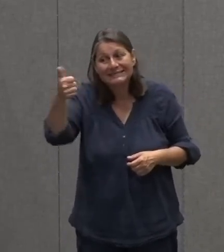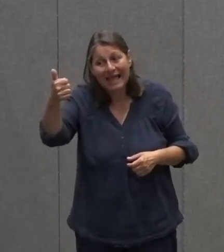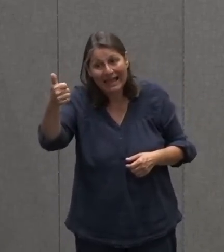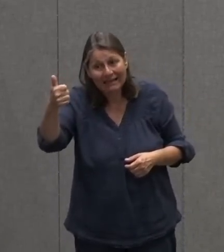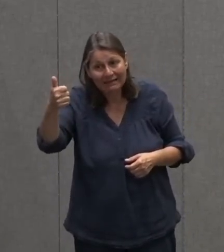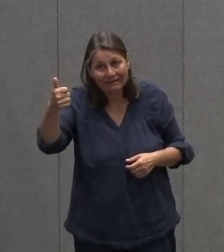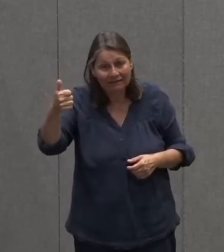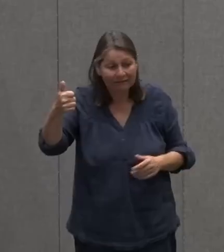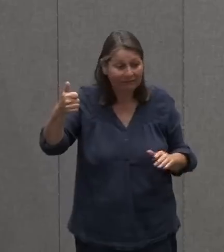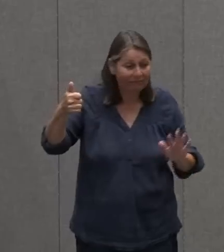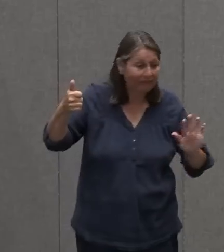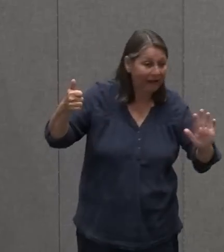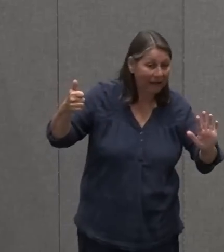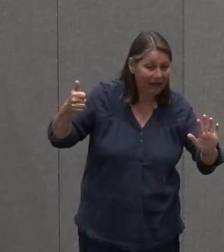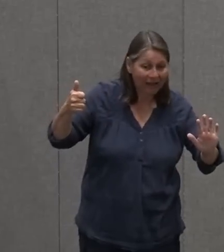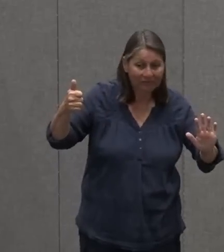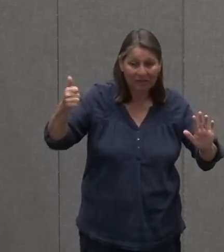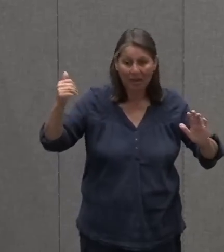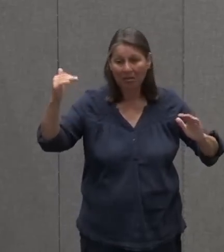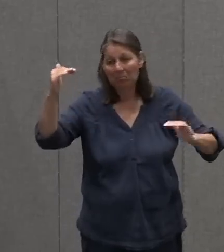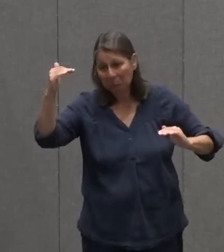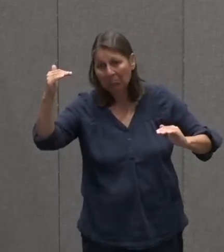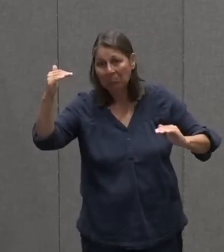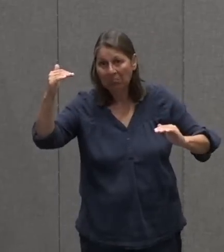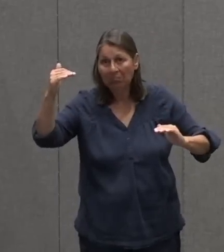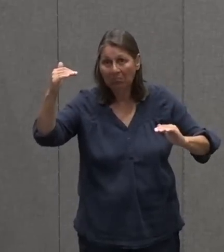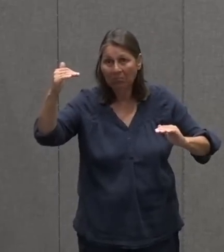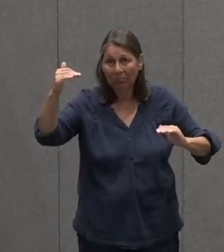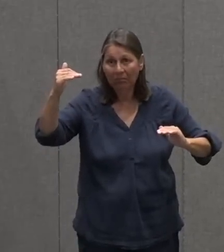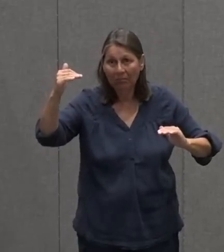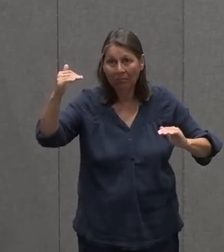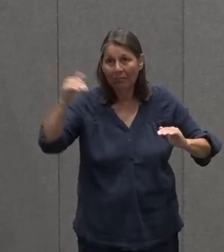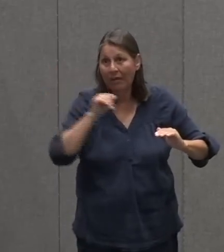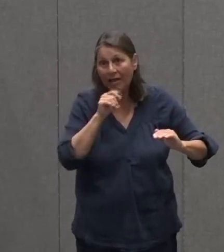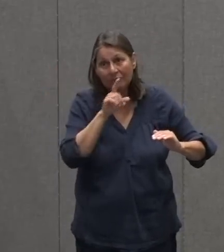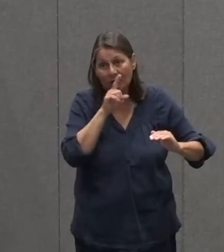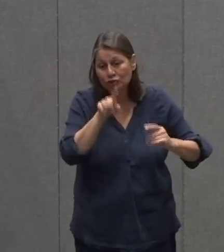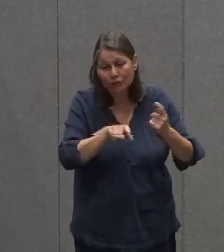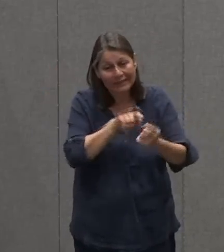that would be playing board games. So, I'm still not sure exactly what I'm gonna have to do